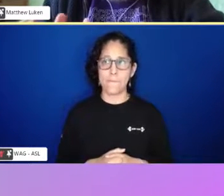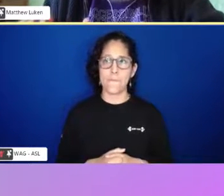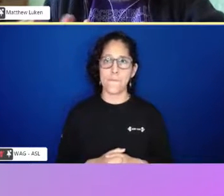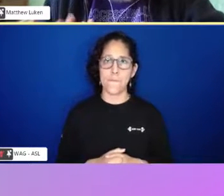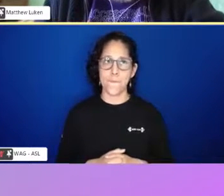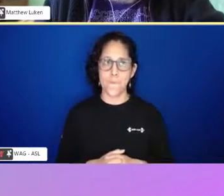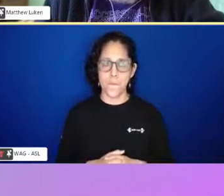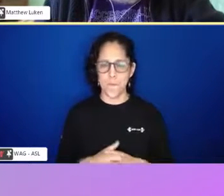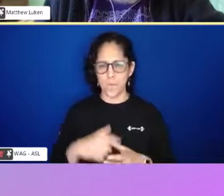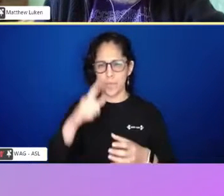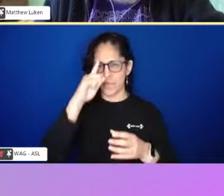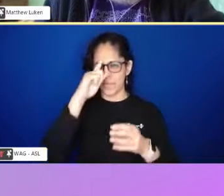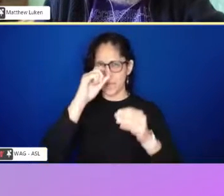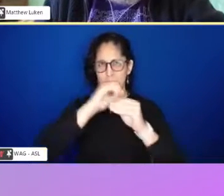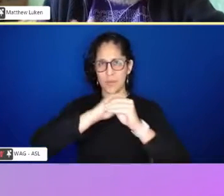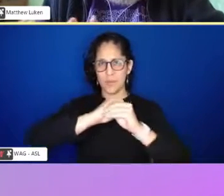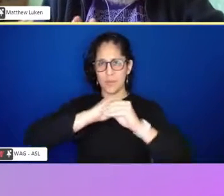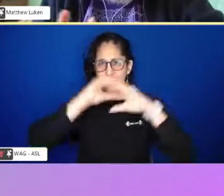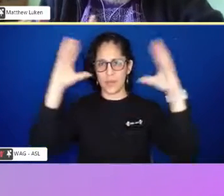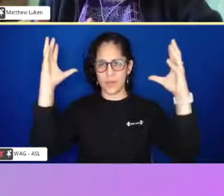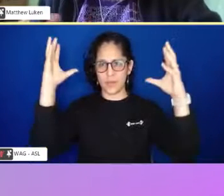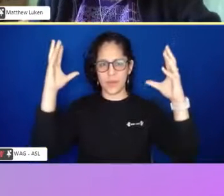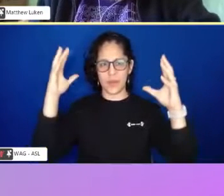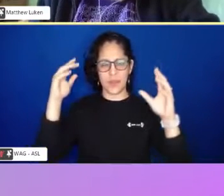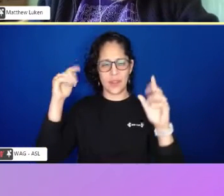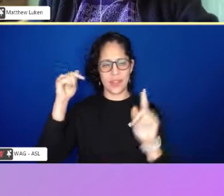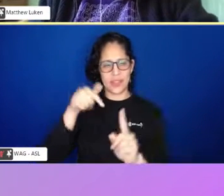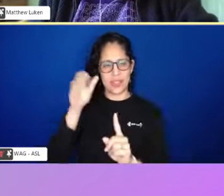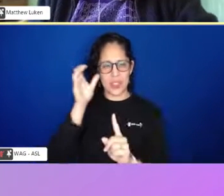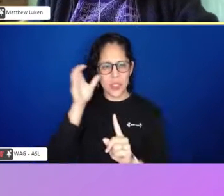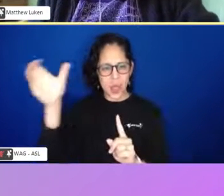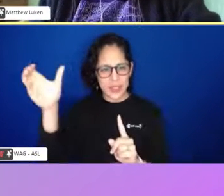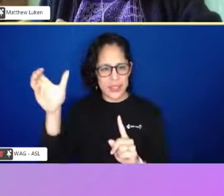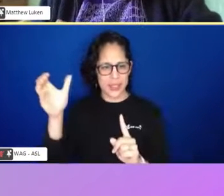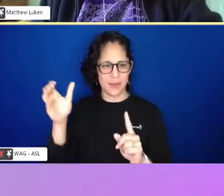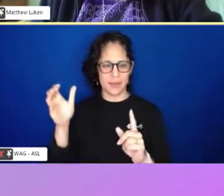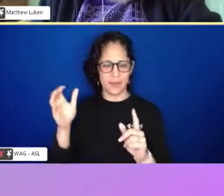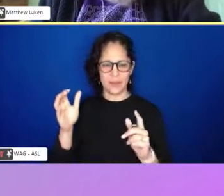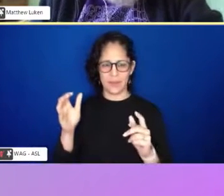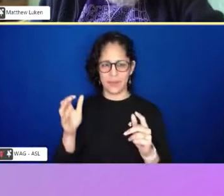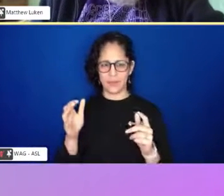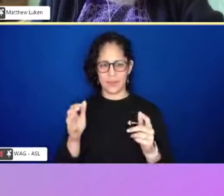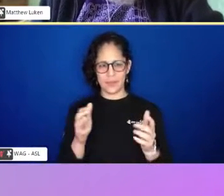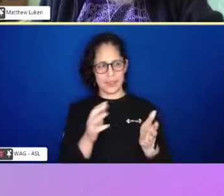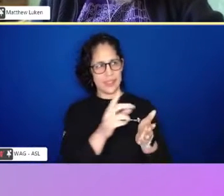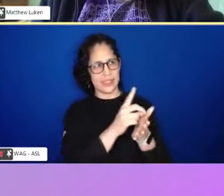on to our agenda, but we want to set the tone around this concept that there is no